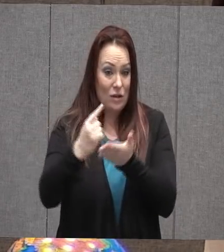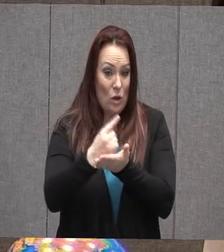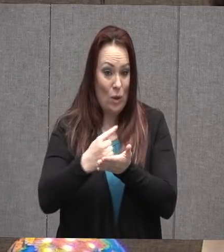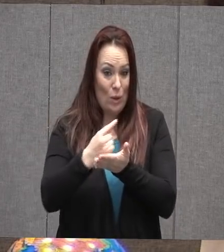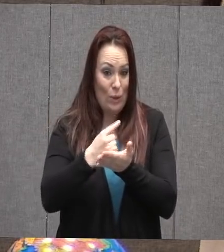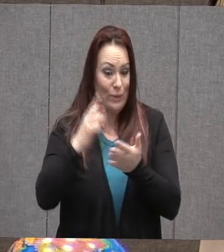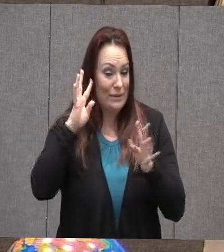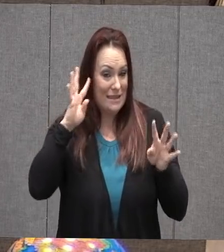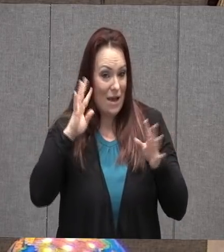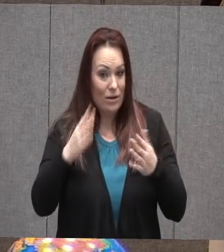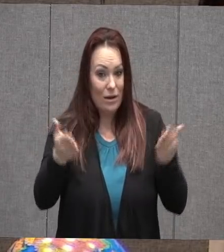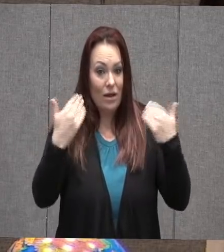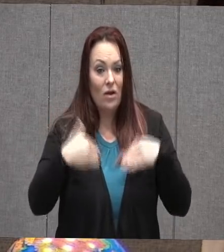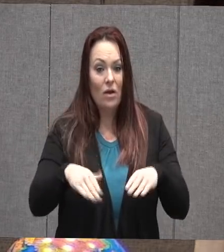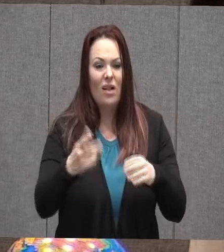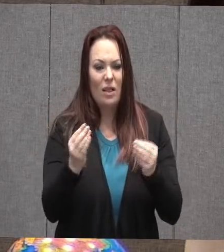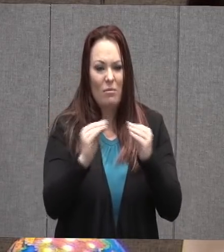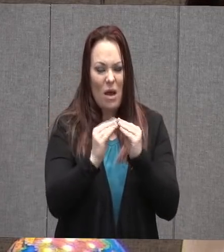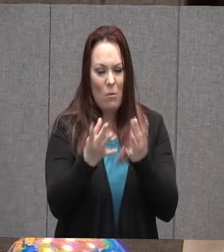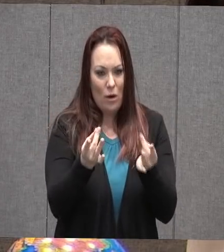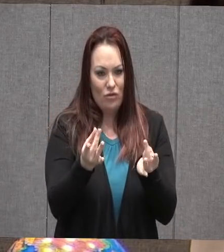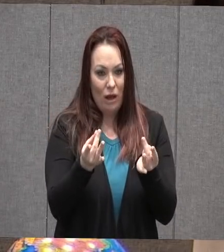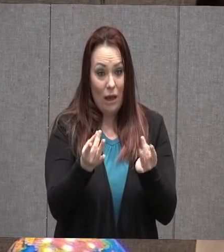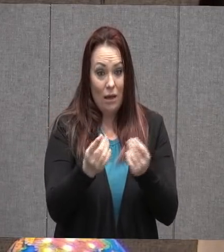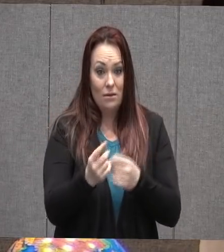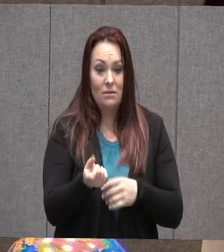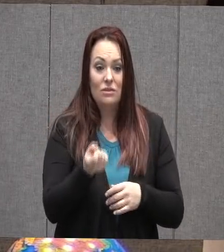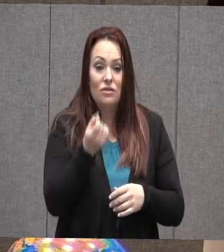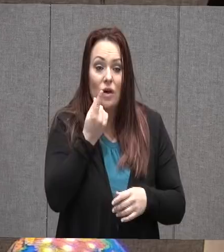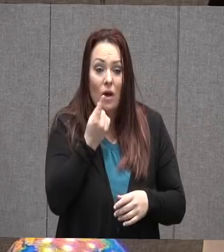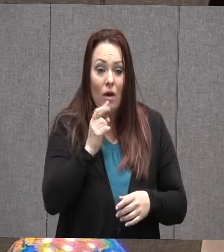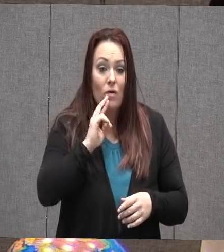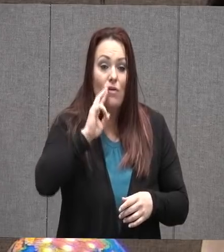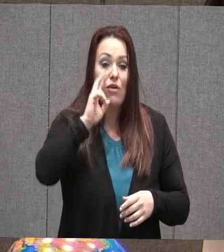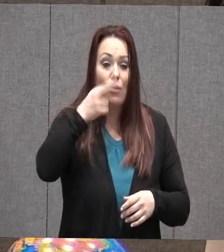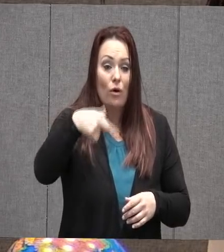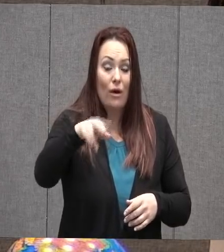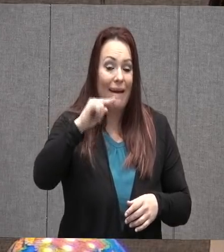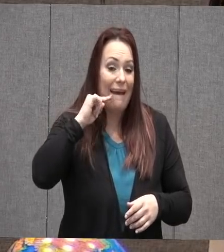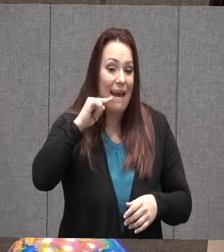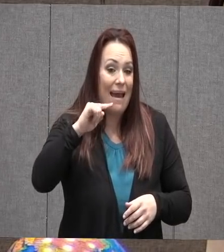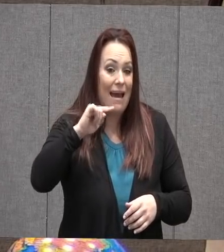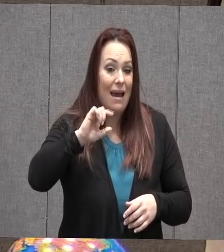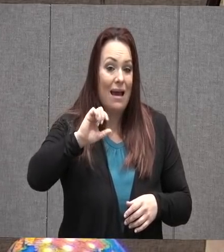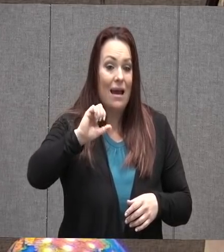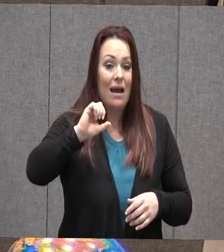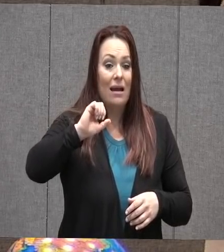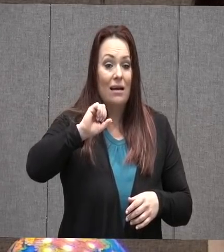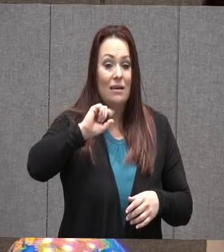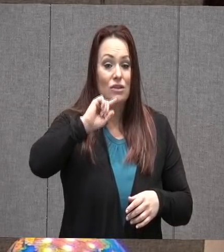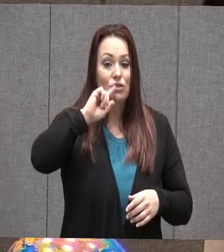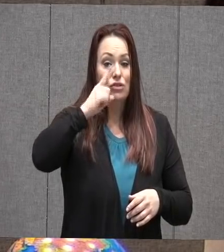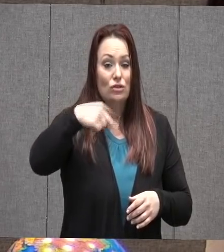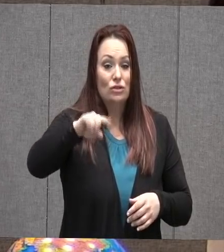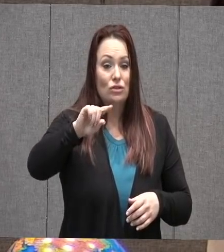Okay this word, a little bit trickier. Tr-uh-ash, trash, very good.